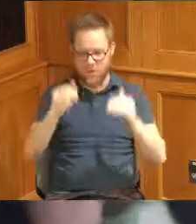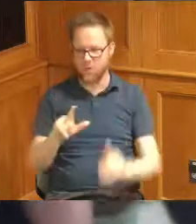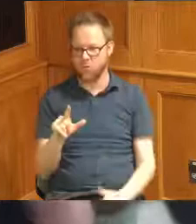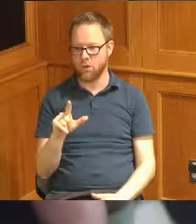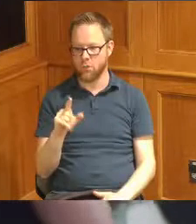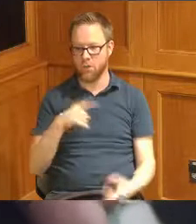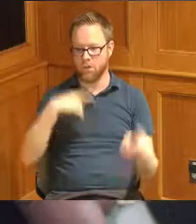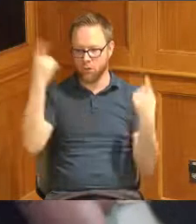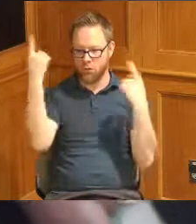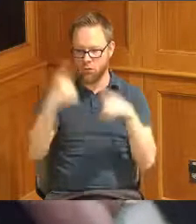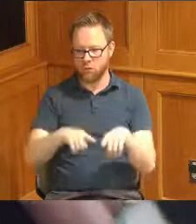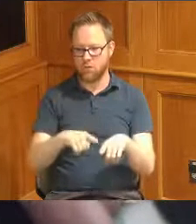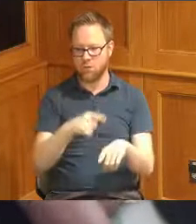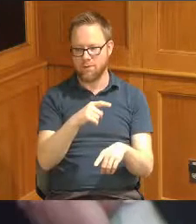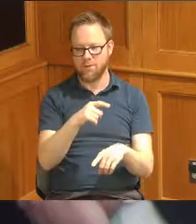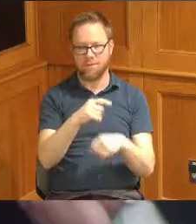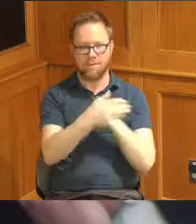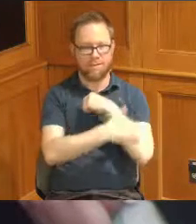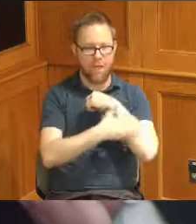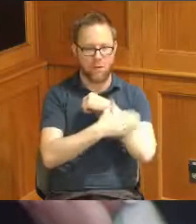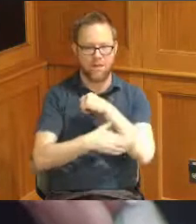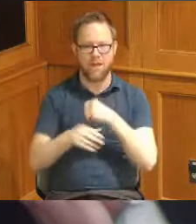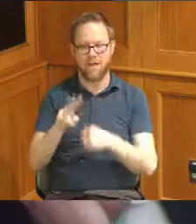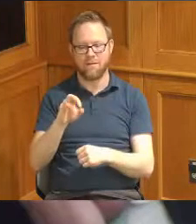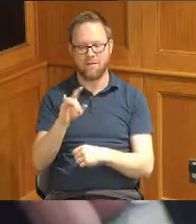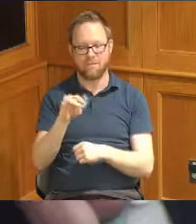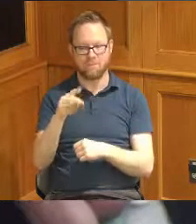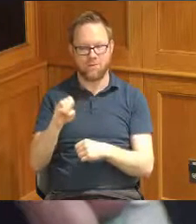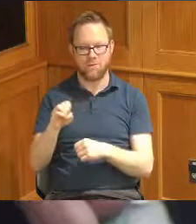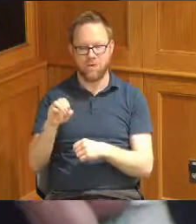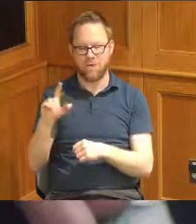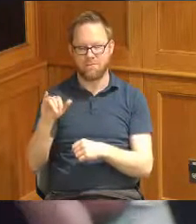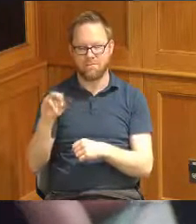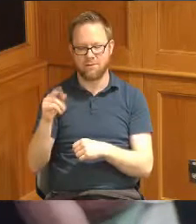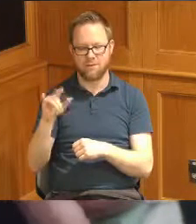agreement between the county and the village of Lincoln Heights for fire hydrant repair services